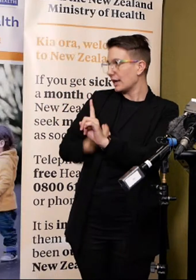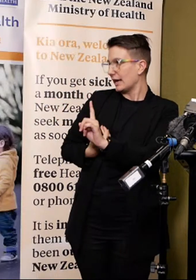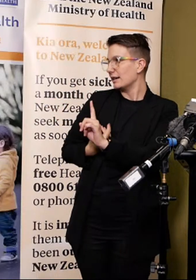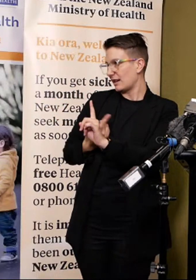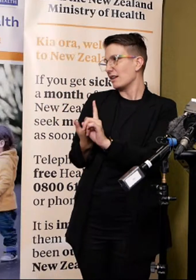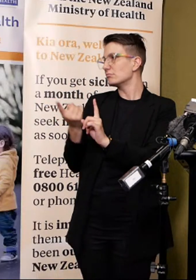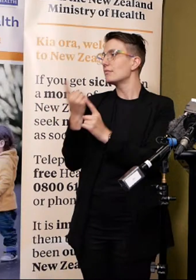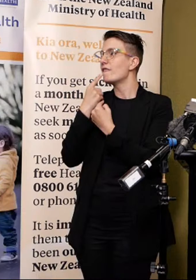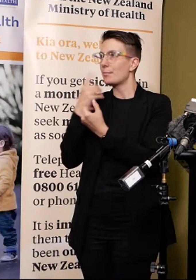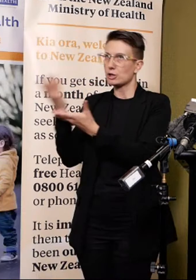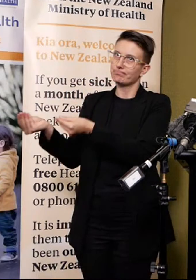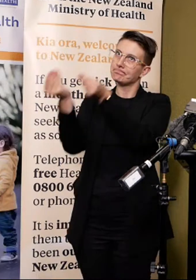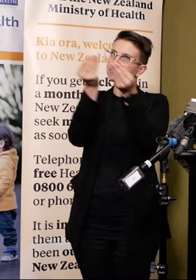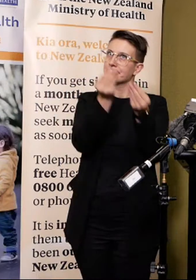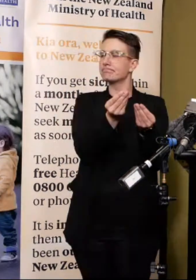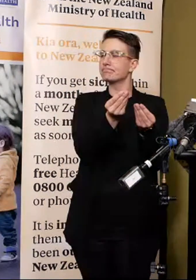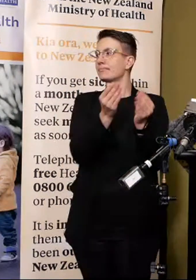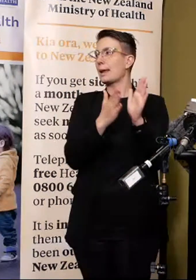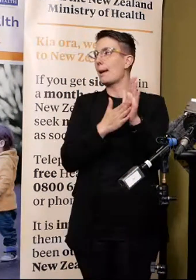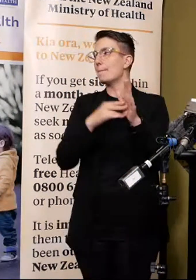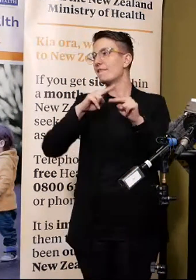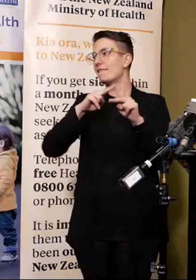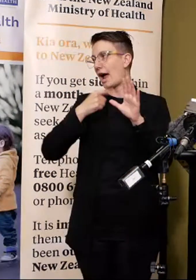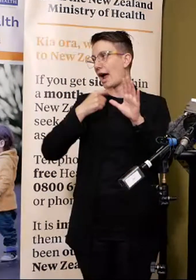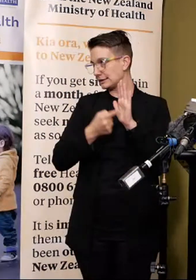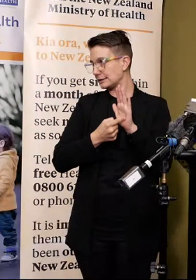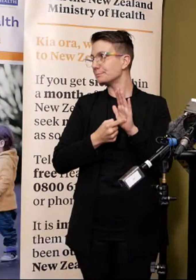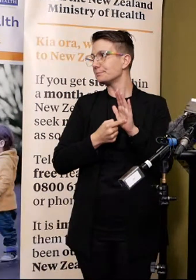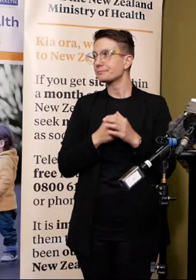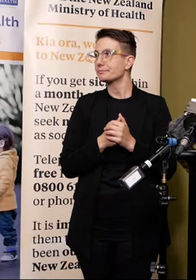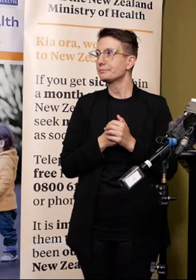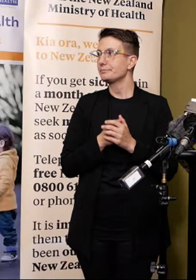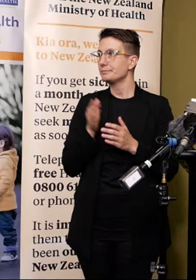about that because that's an responsibility. Does the Ministry of Health have the power